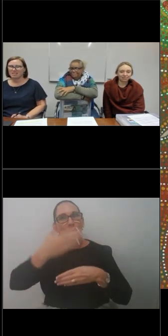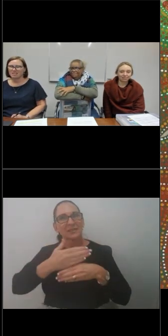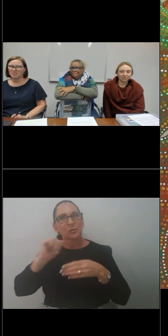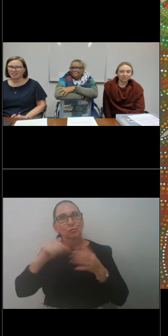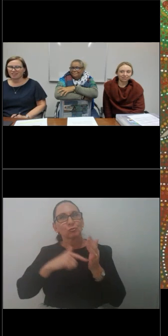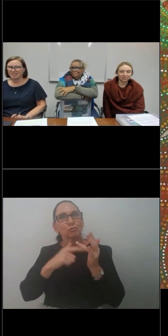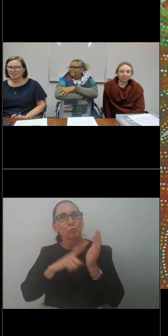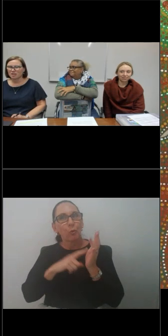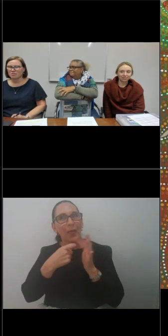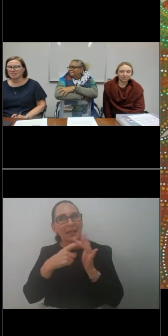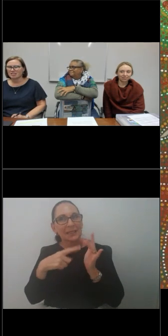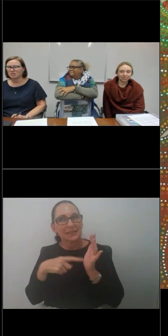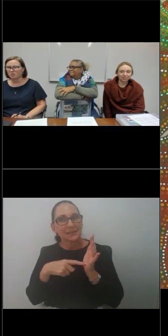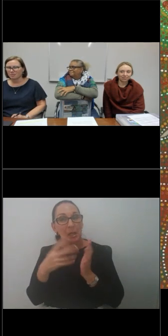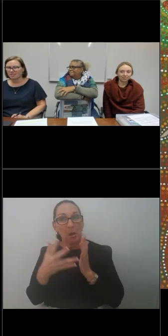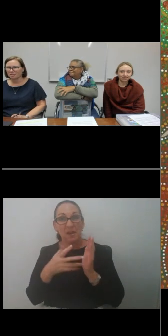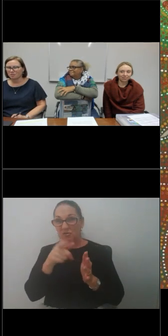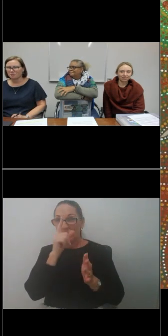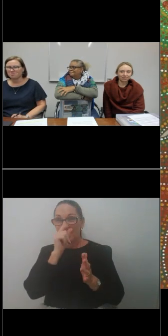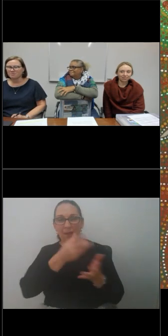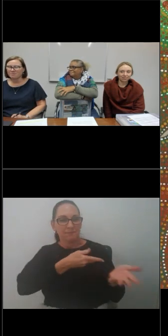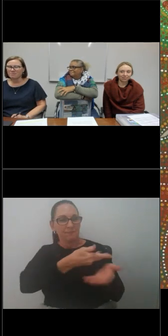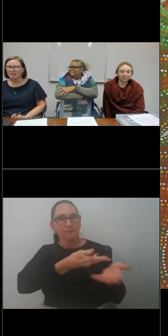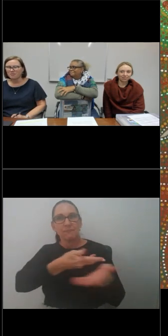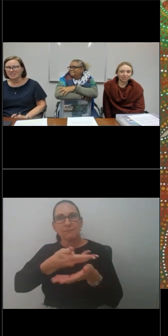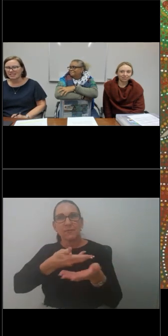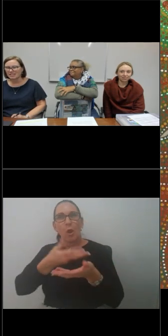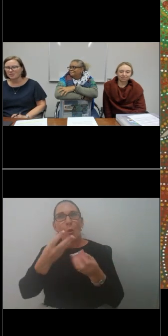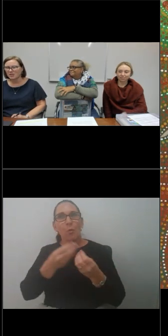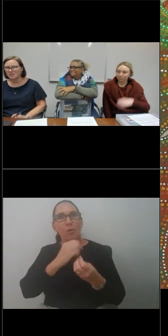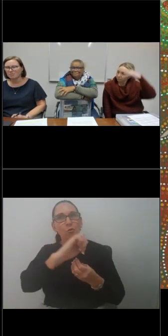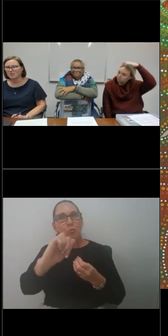your clients and the community to talk about the law first things first I'm going to do it